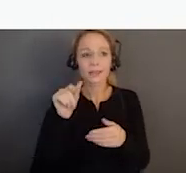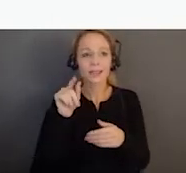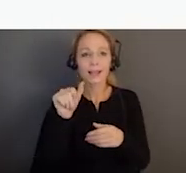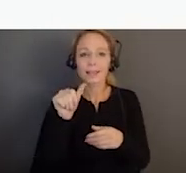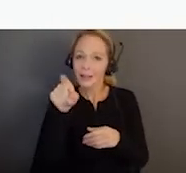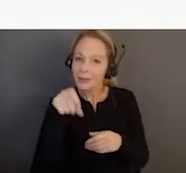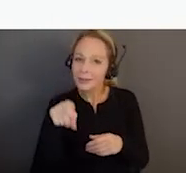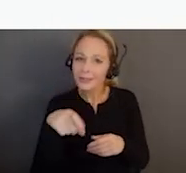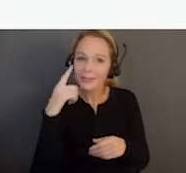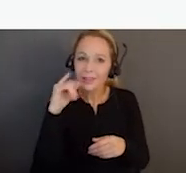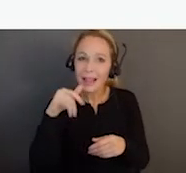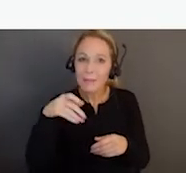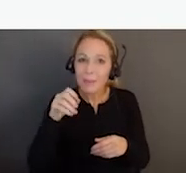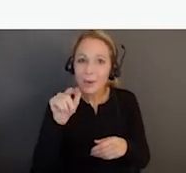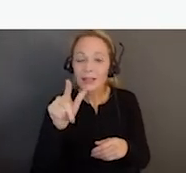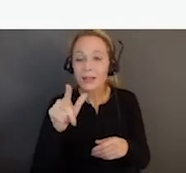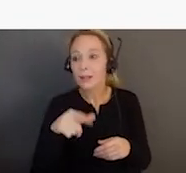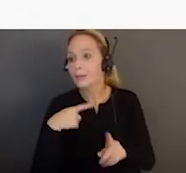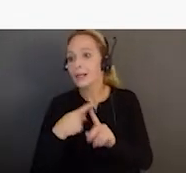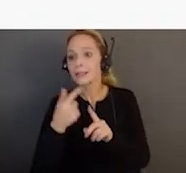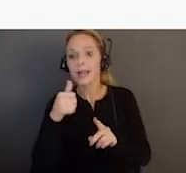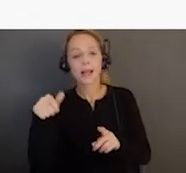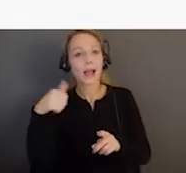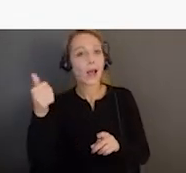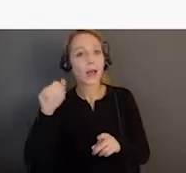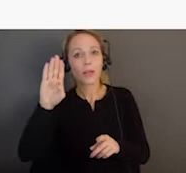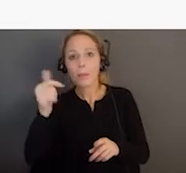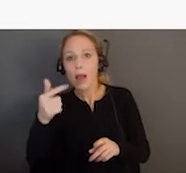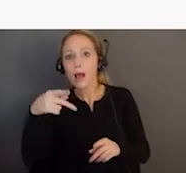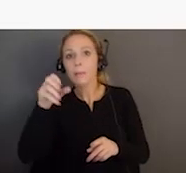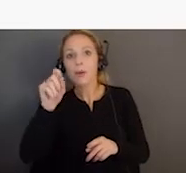TO GET ALL THE DATA YOU NEED FOR THAT PORTAL.